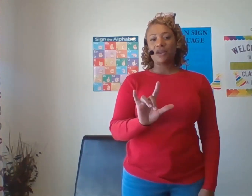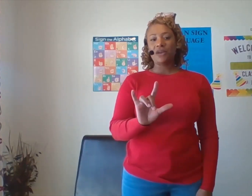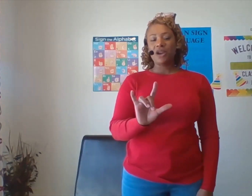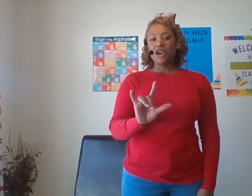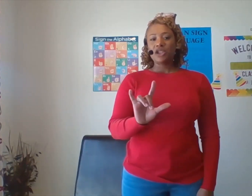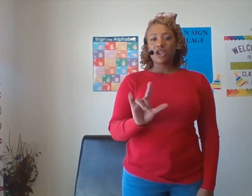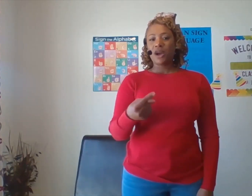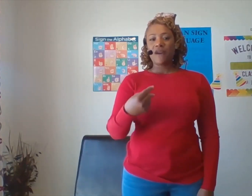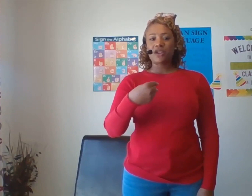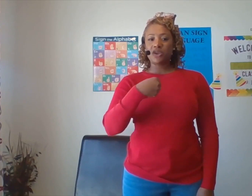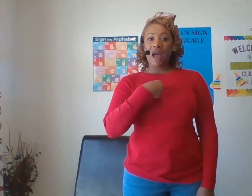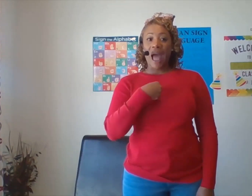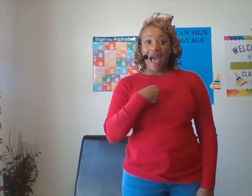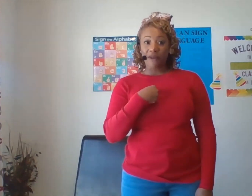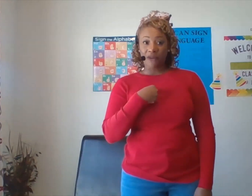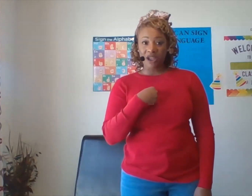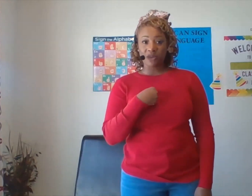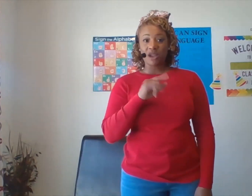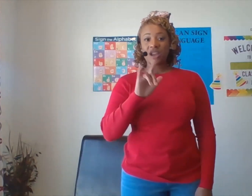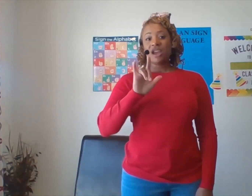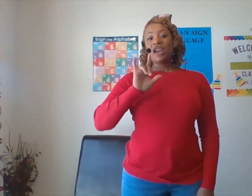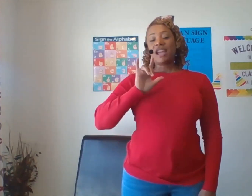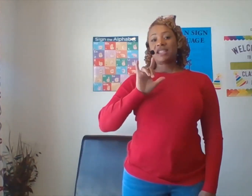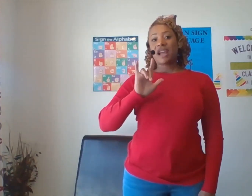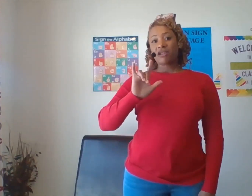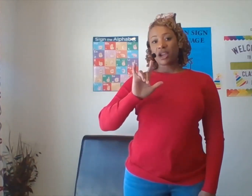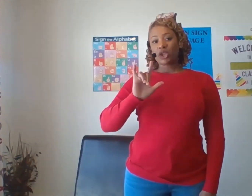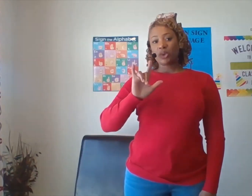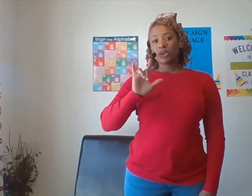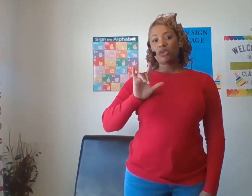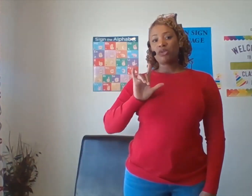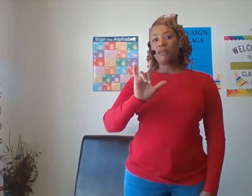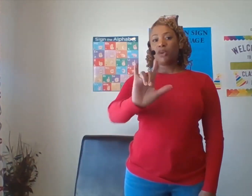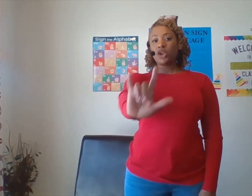you so you don't have to do I with this one it's directional so you can push